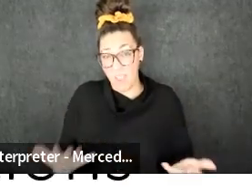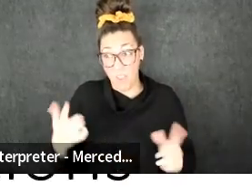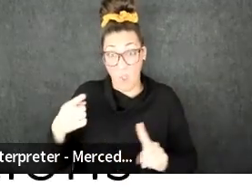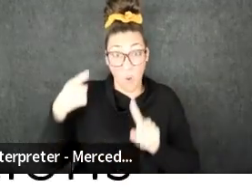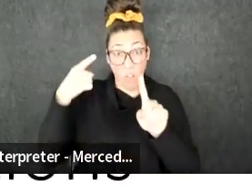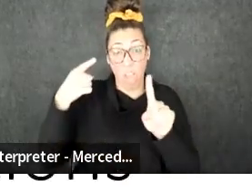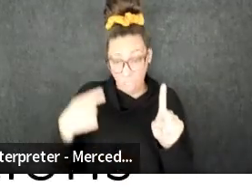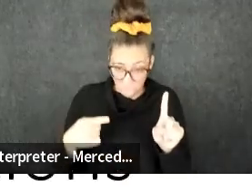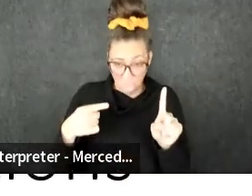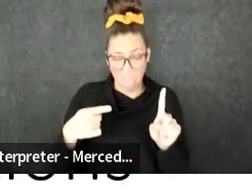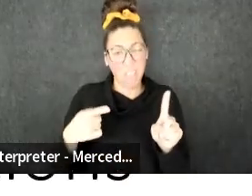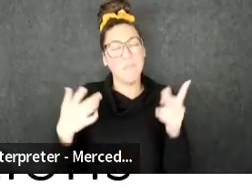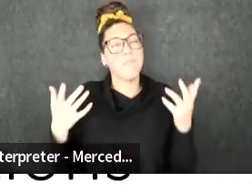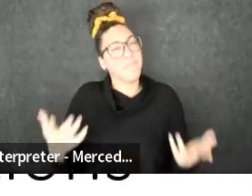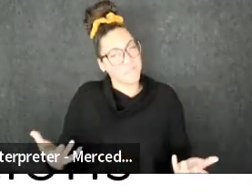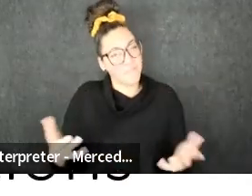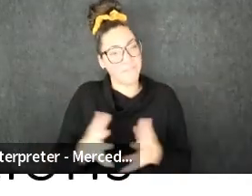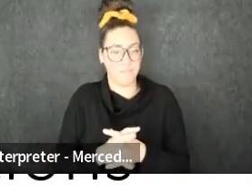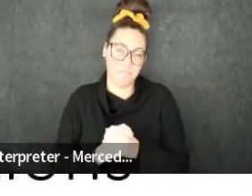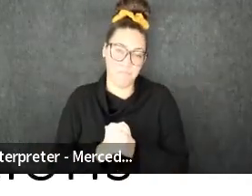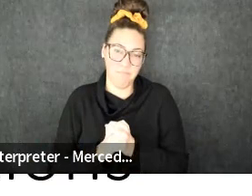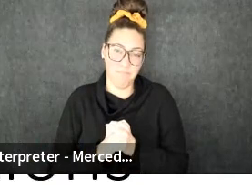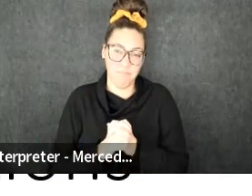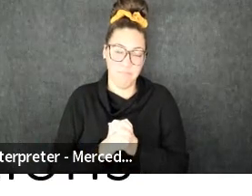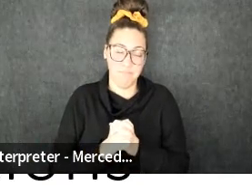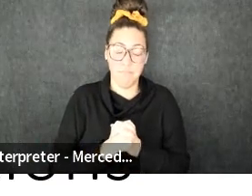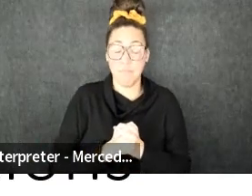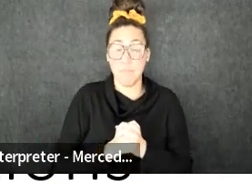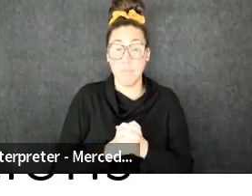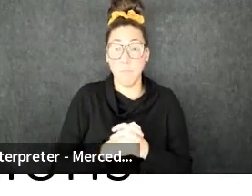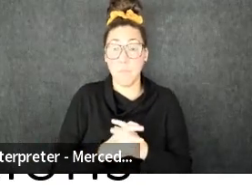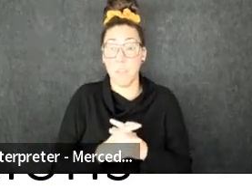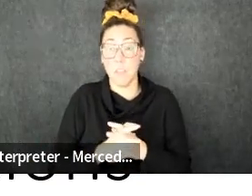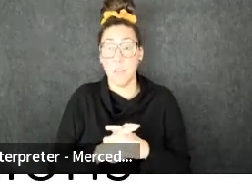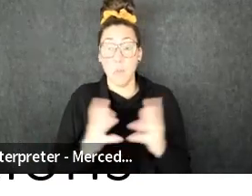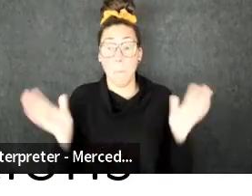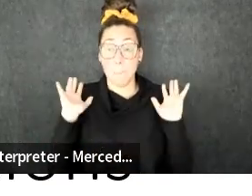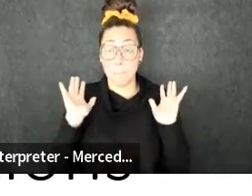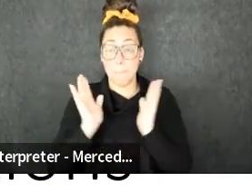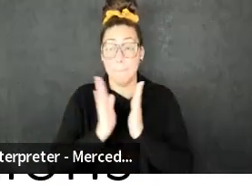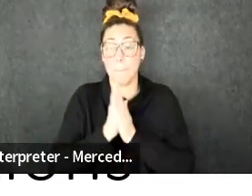So yeah. So so those are things that can contribute. So